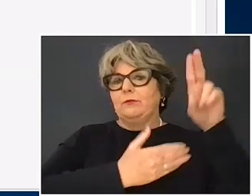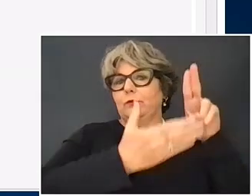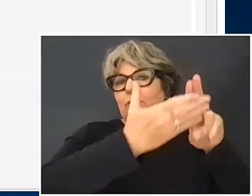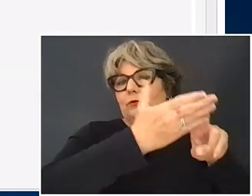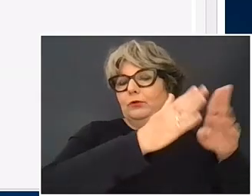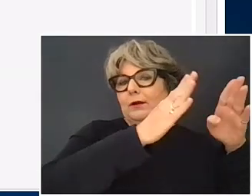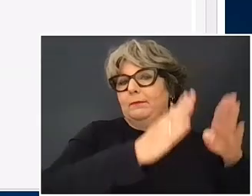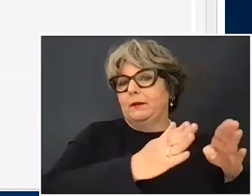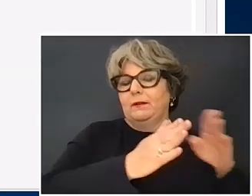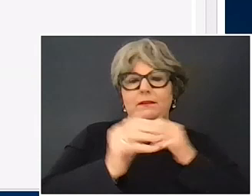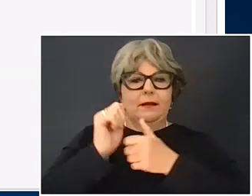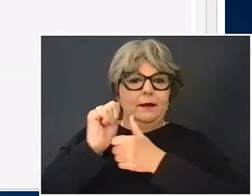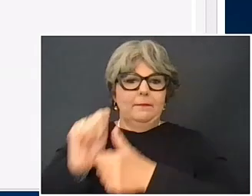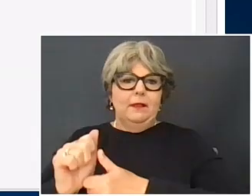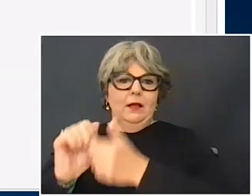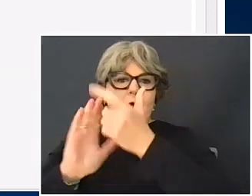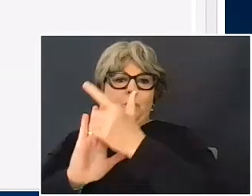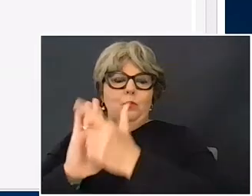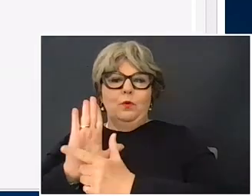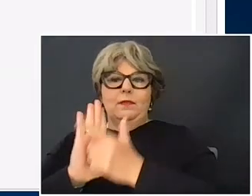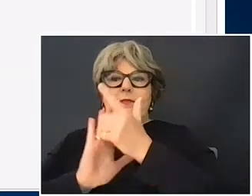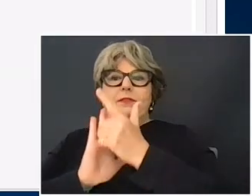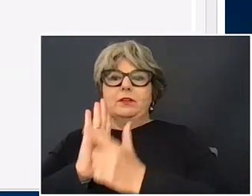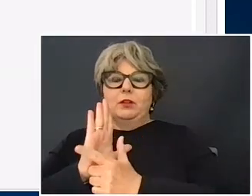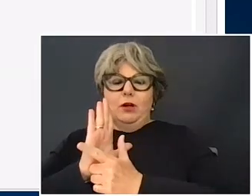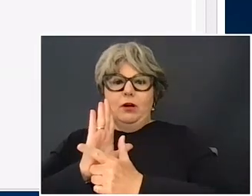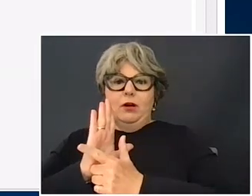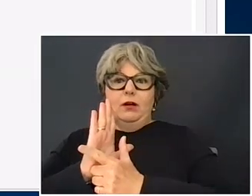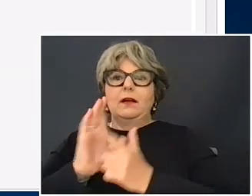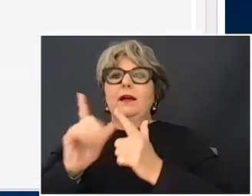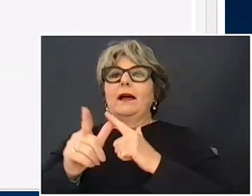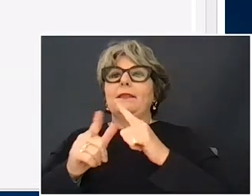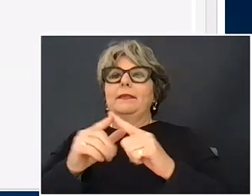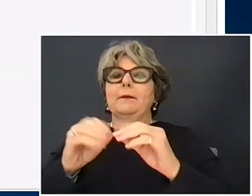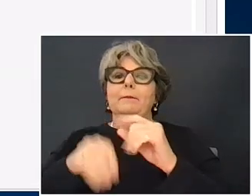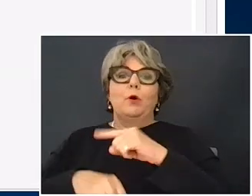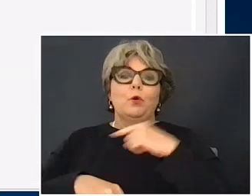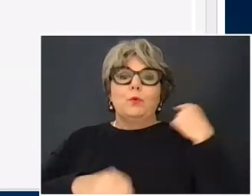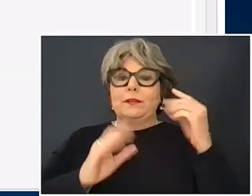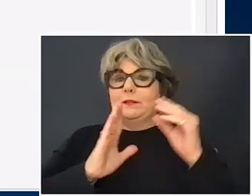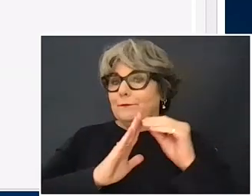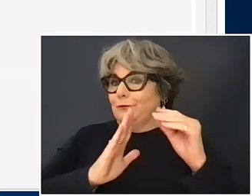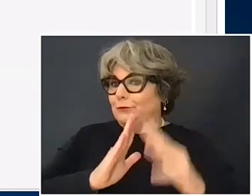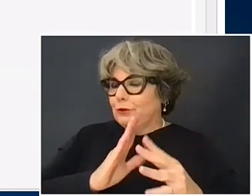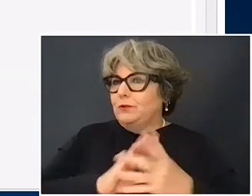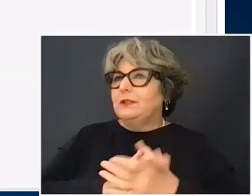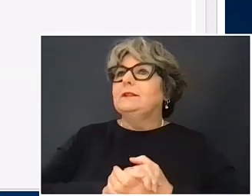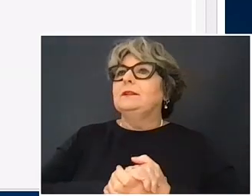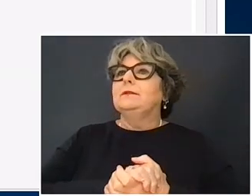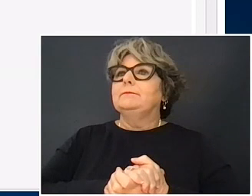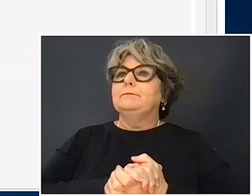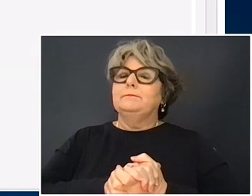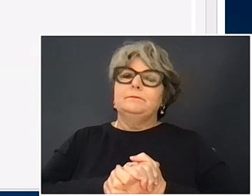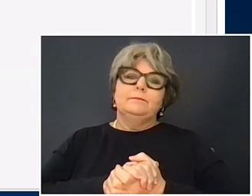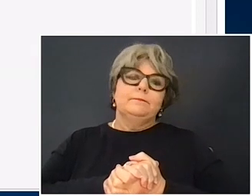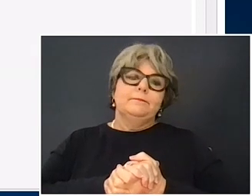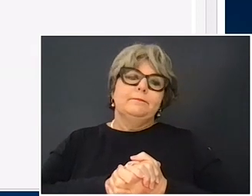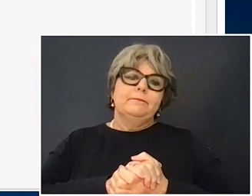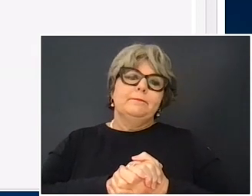obviously increases risks for students. So, we would- we have some concerns that